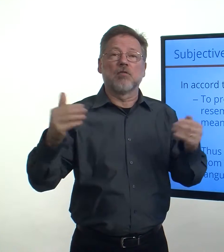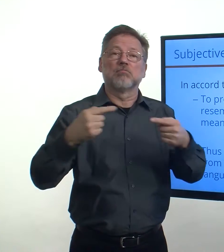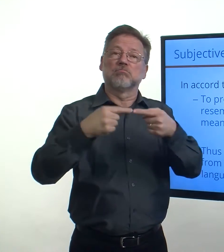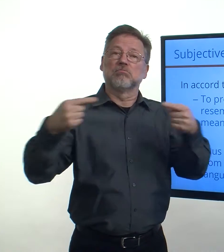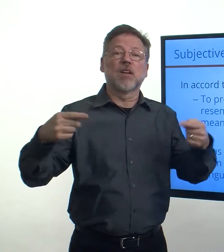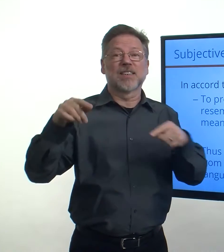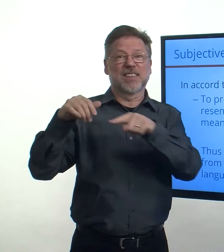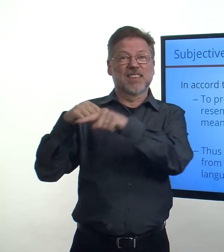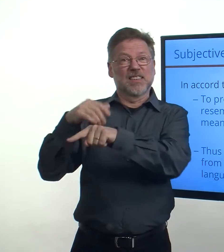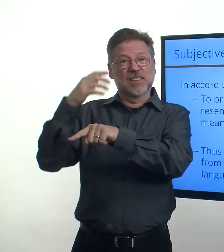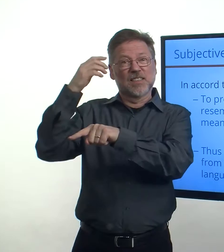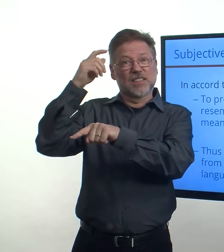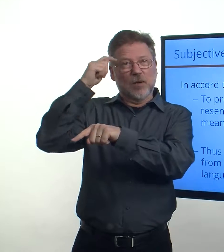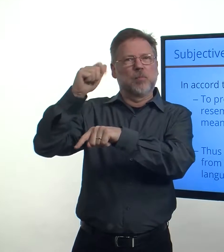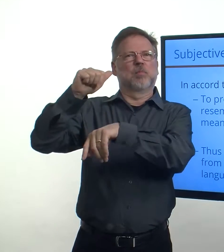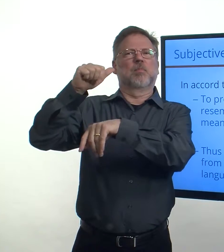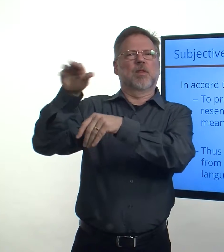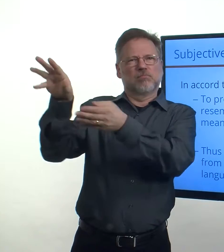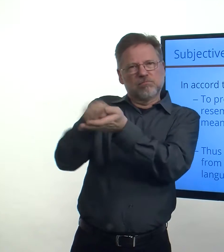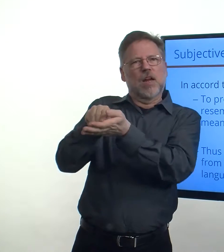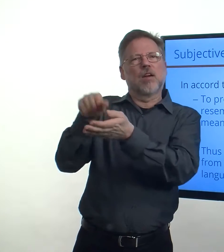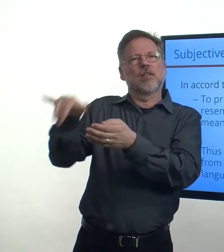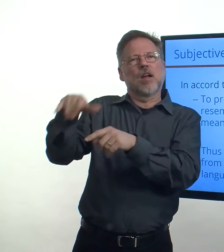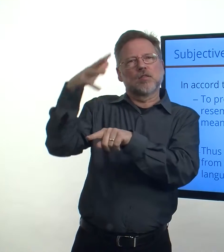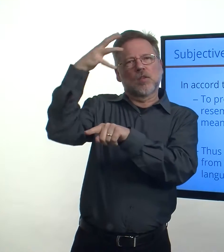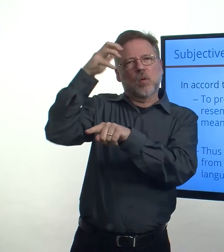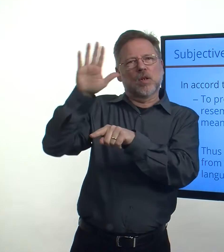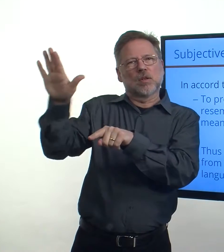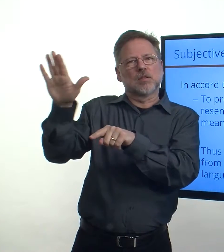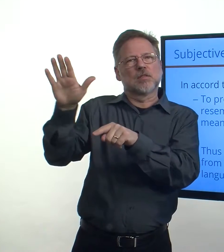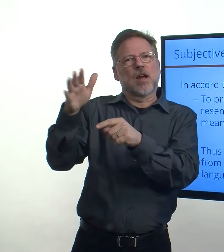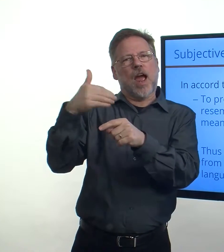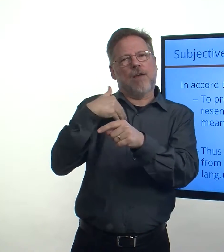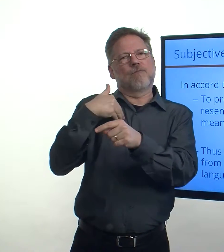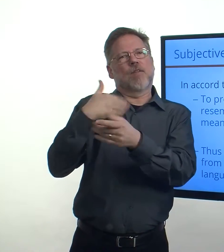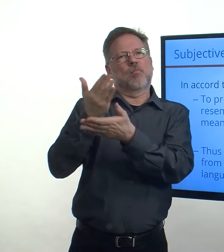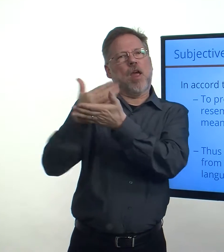What other theories could be used to compare and contrast the processing of speech and sign?